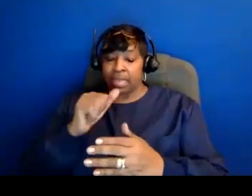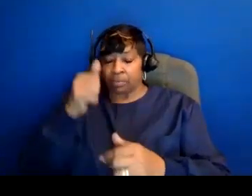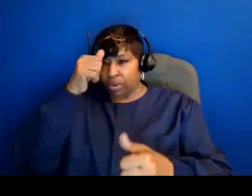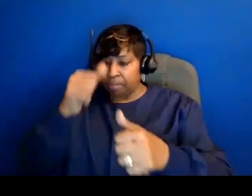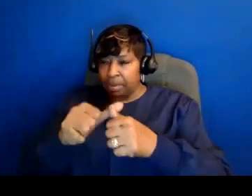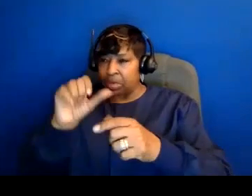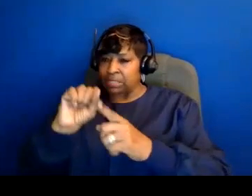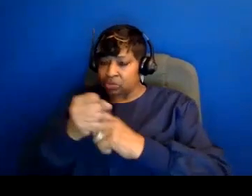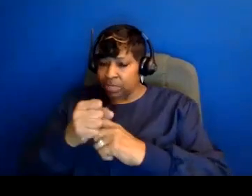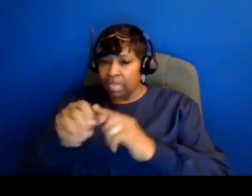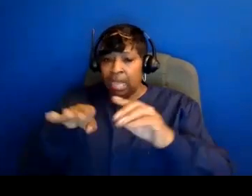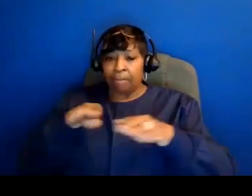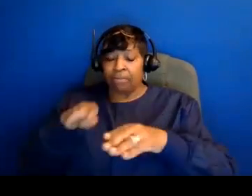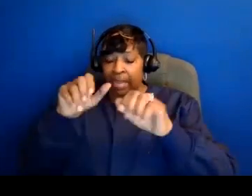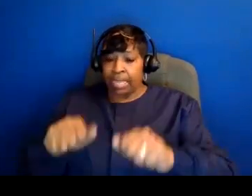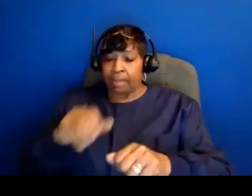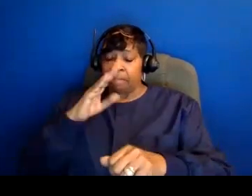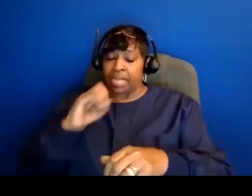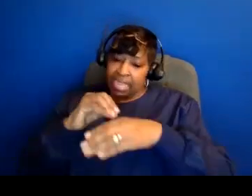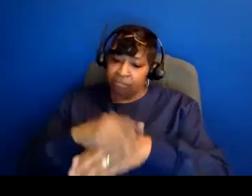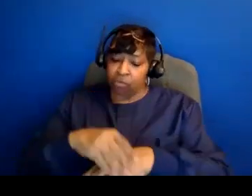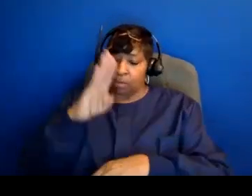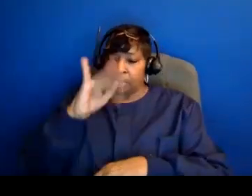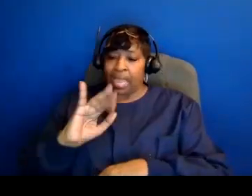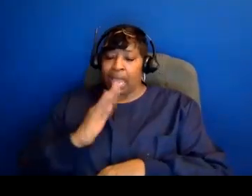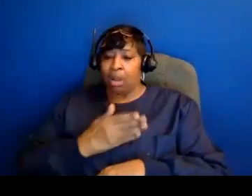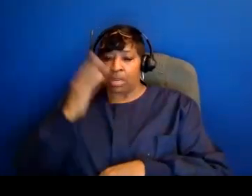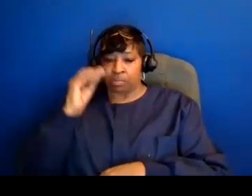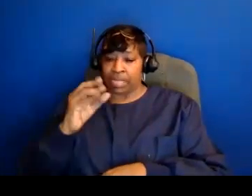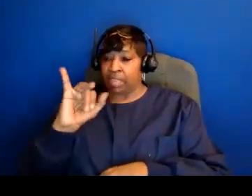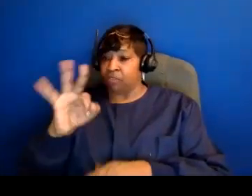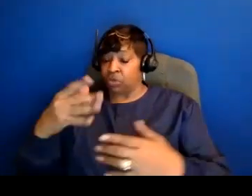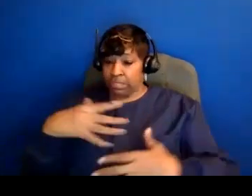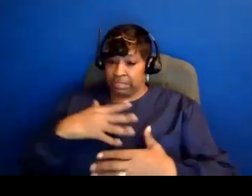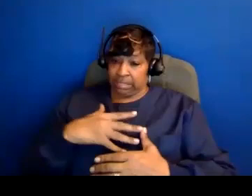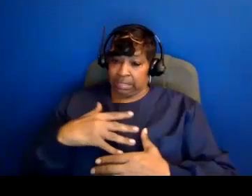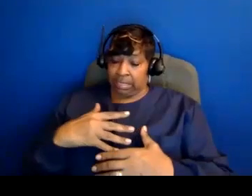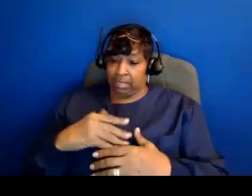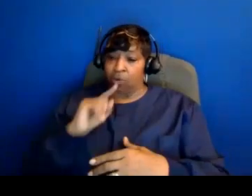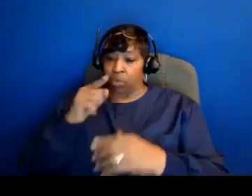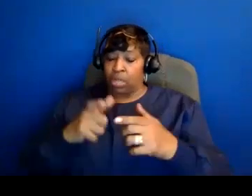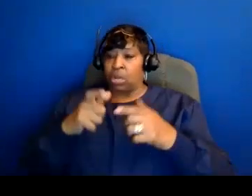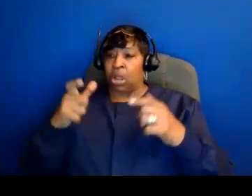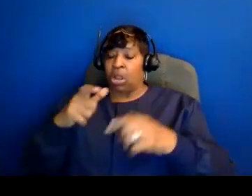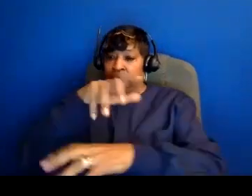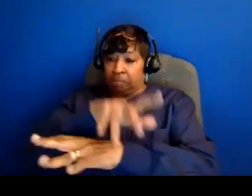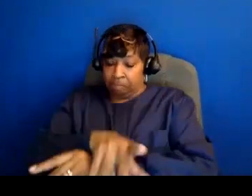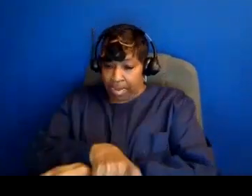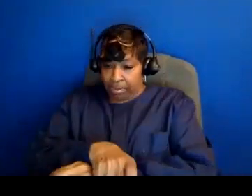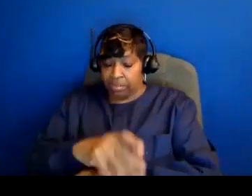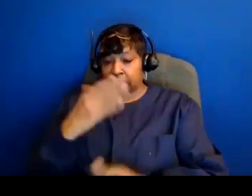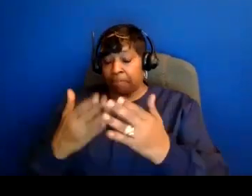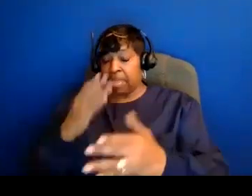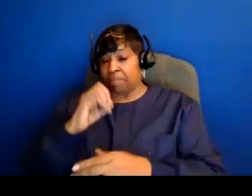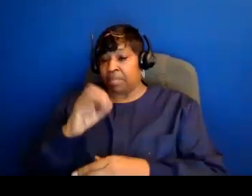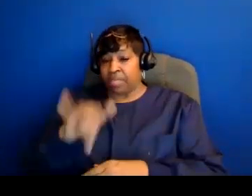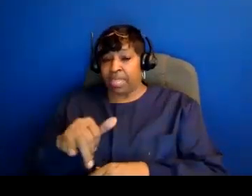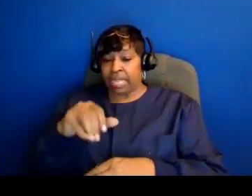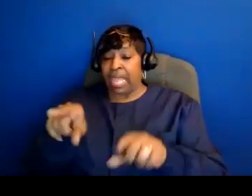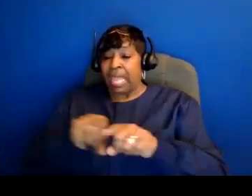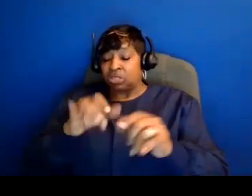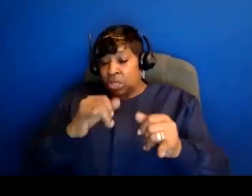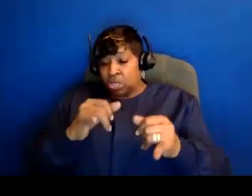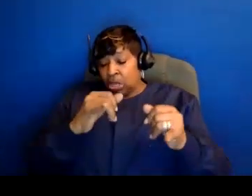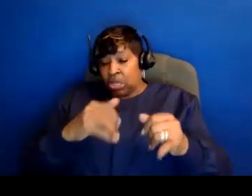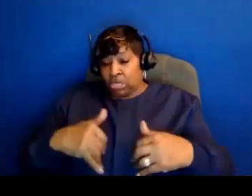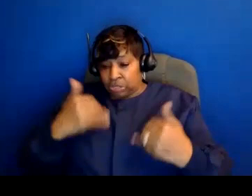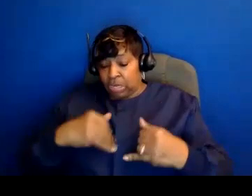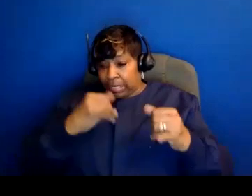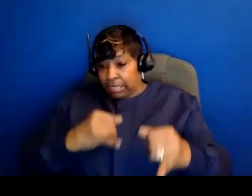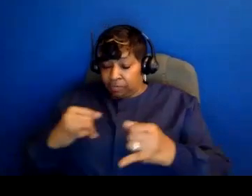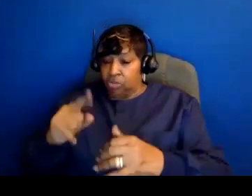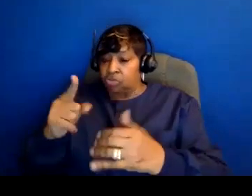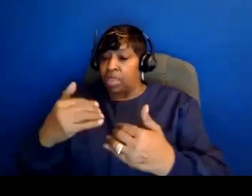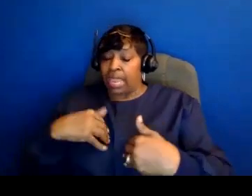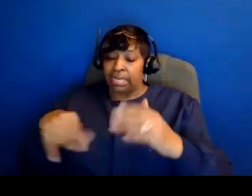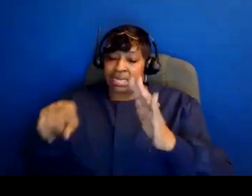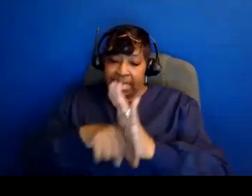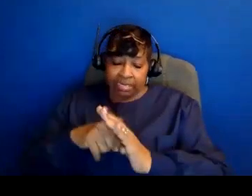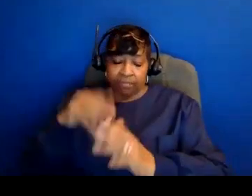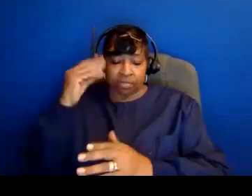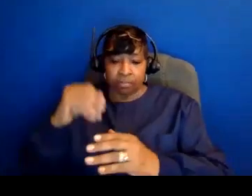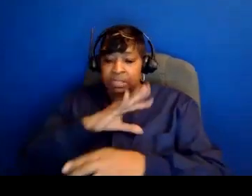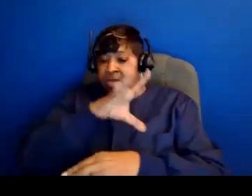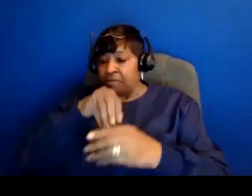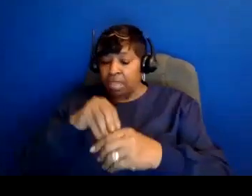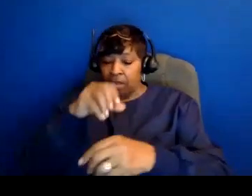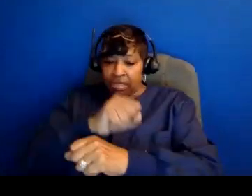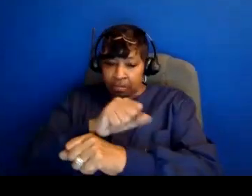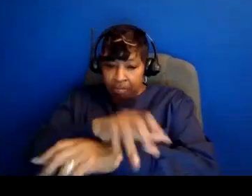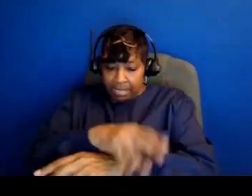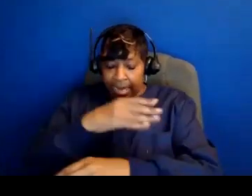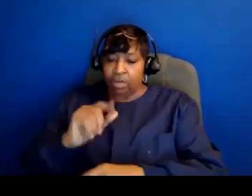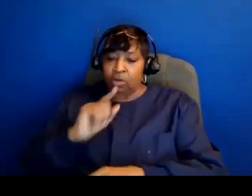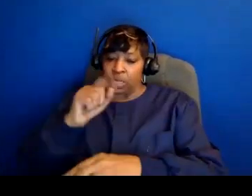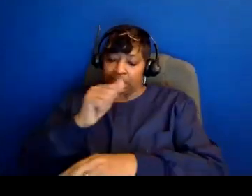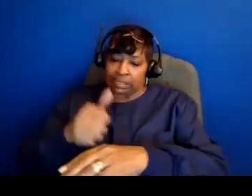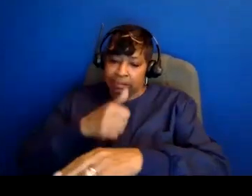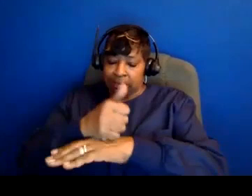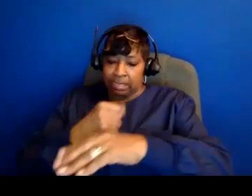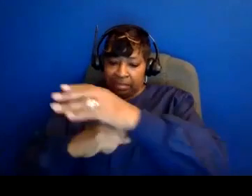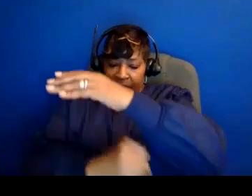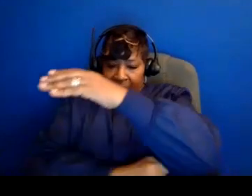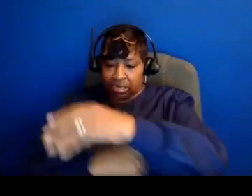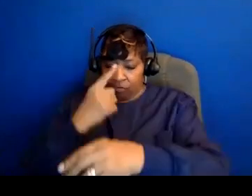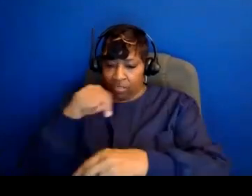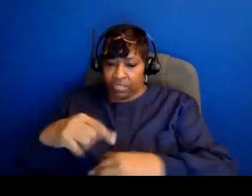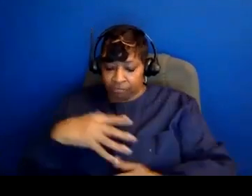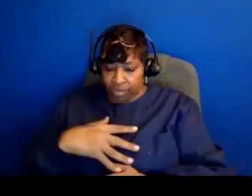lauravanpuymbrouck: So, for example, we can imagine, or we can examine implicit memory, and how it informs our beliefs and our behaviors. And I'm just gonna use my own personal example if we even though we may not recall an incident, our behavior can be influenced by our experiences. So